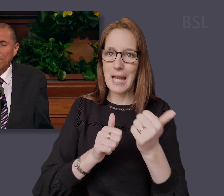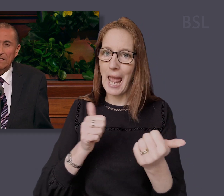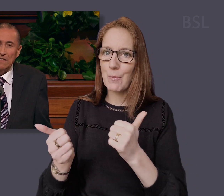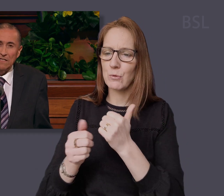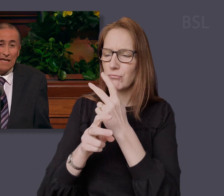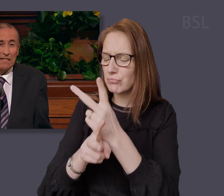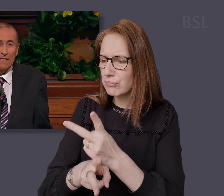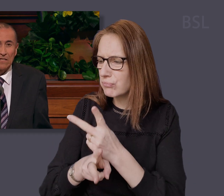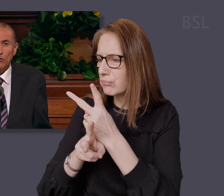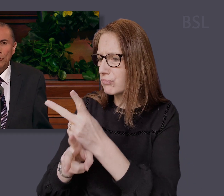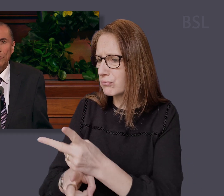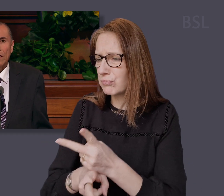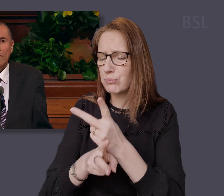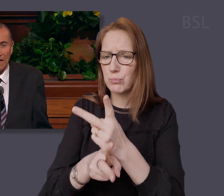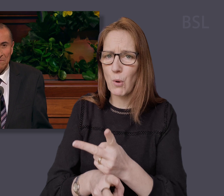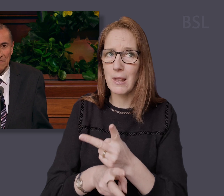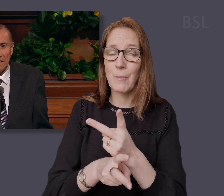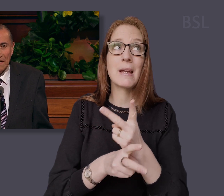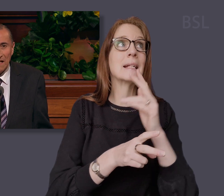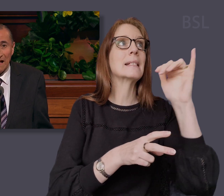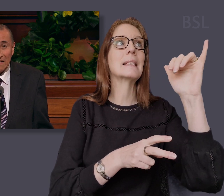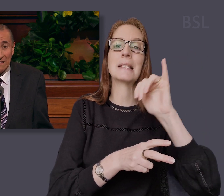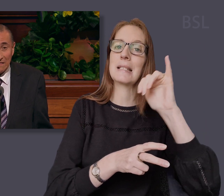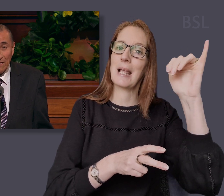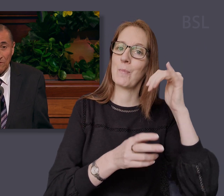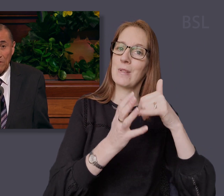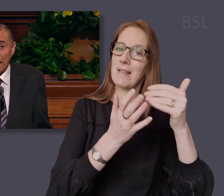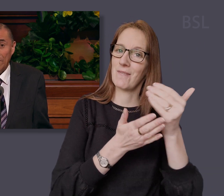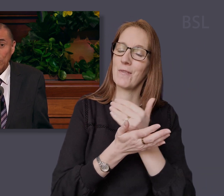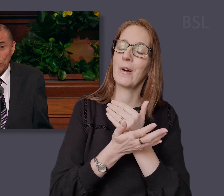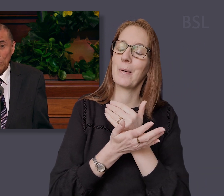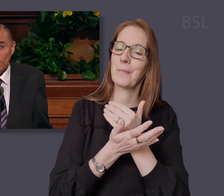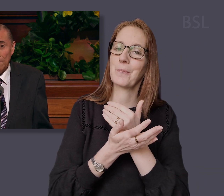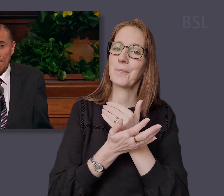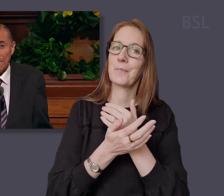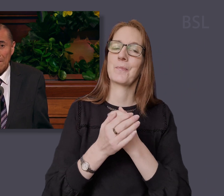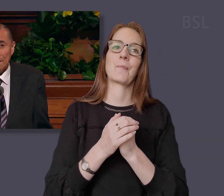feeding, tending, and nurturing them— as the Saviour would have us do.”